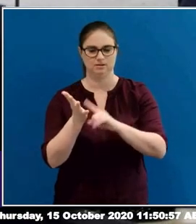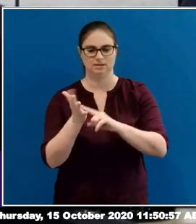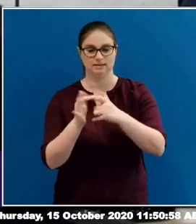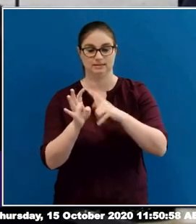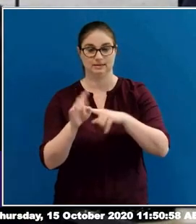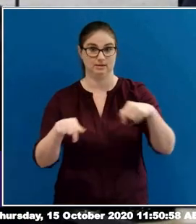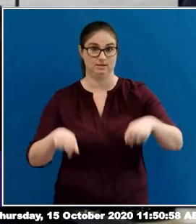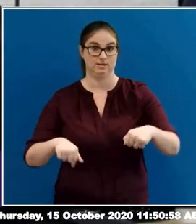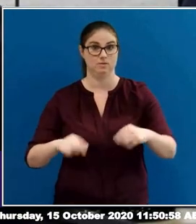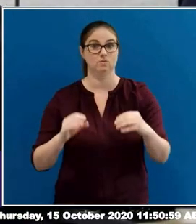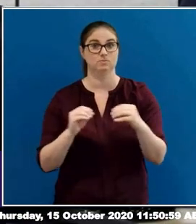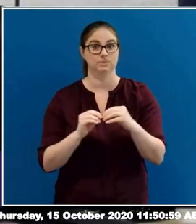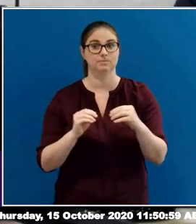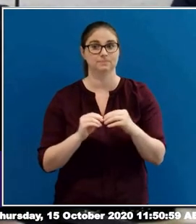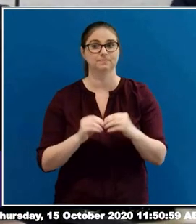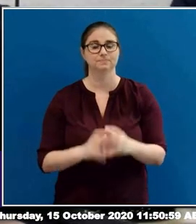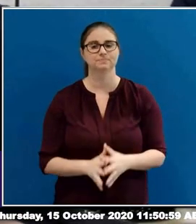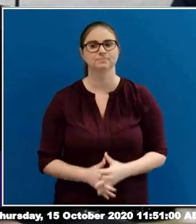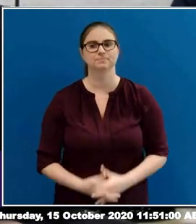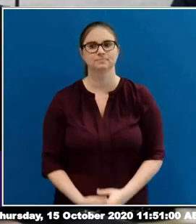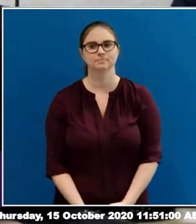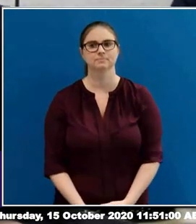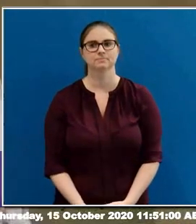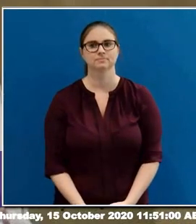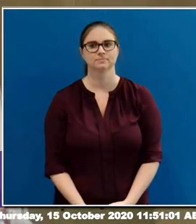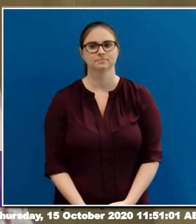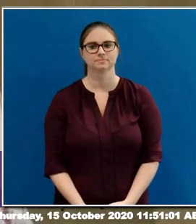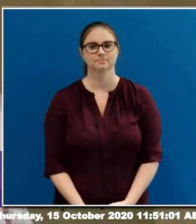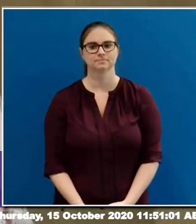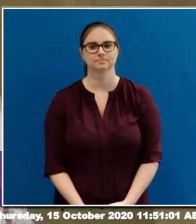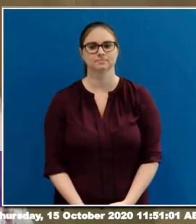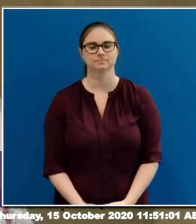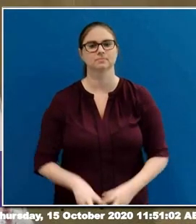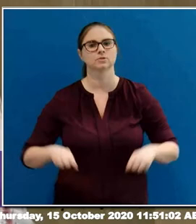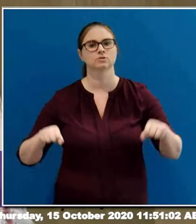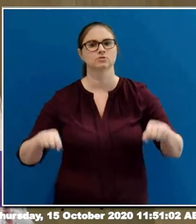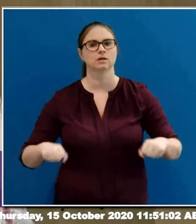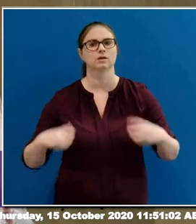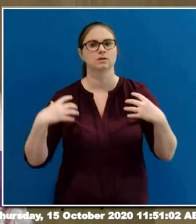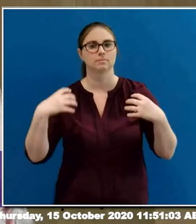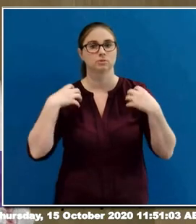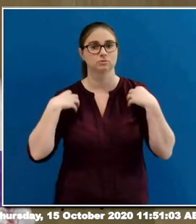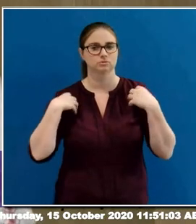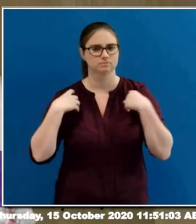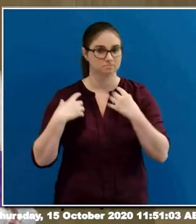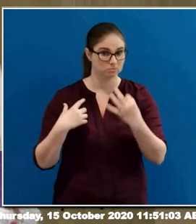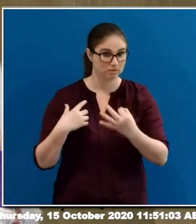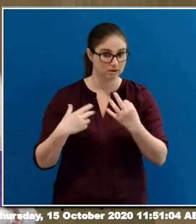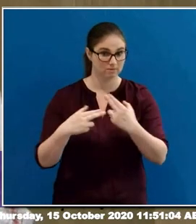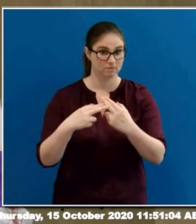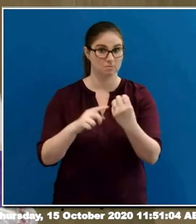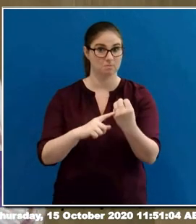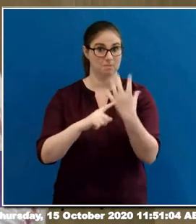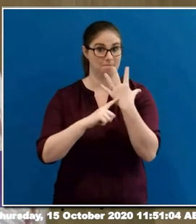Ms Theodore, I'm just waiting for you to come onscreen so I can see you. Is that going to happen - yes, thank you.